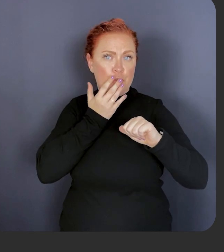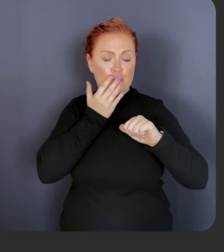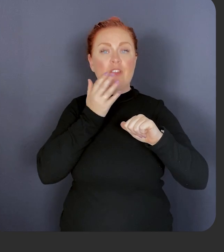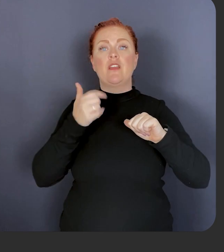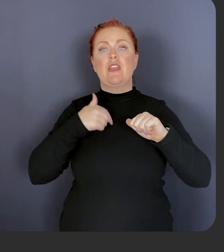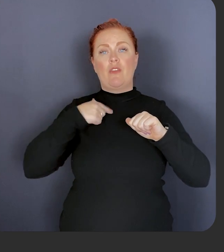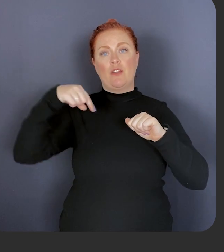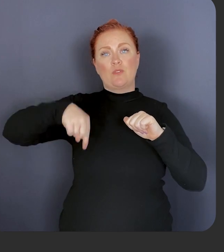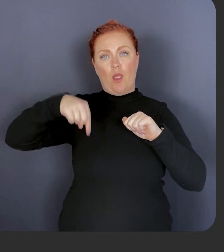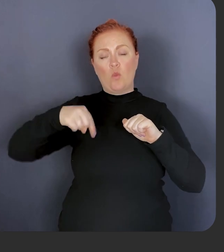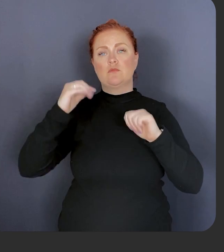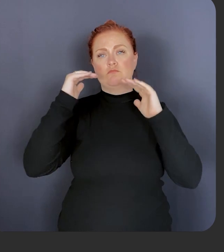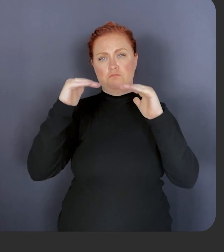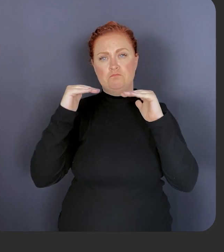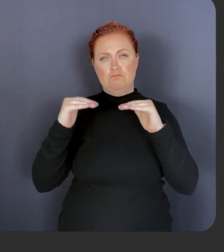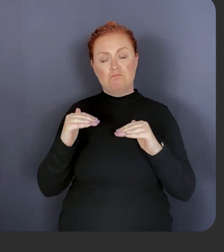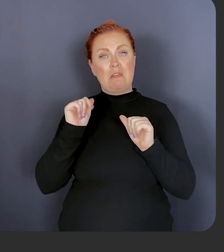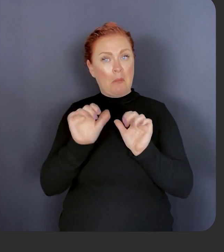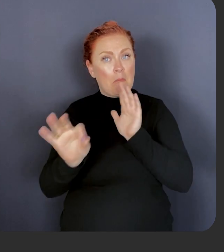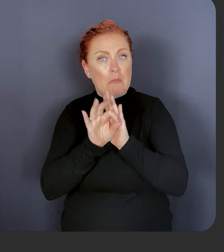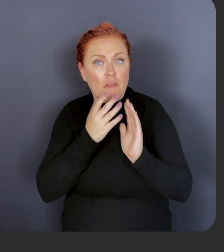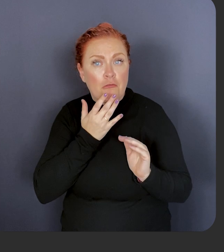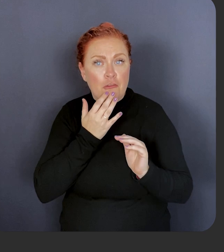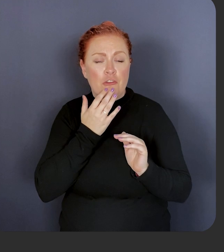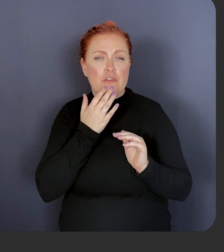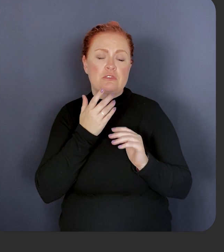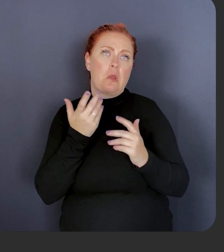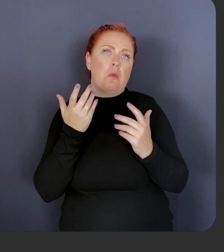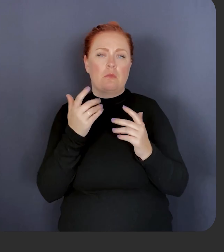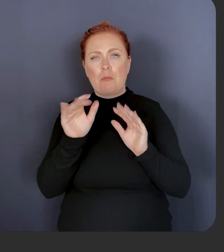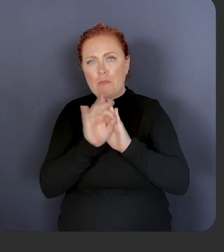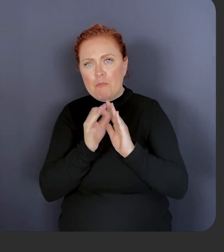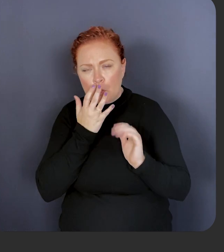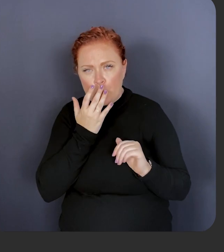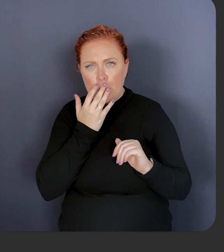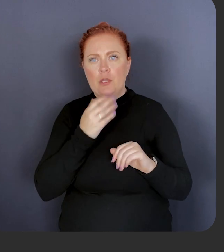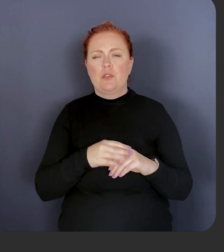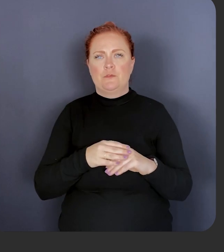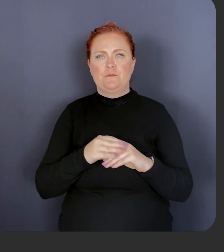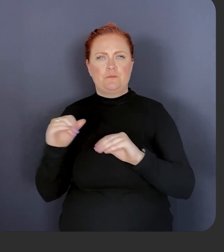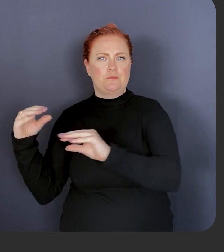And if I scroll through, I can select a color. So I'm selecting color. selected. Plum not selected-- 11 of--